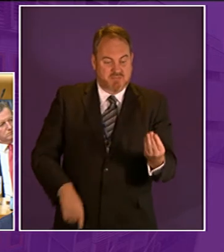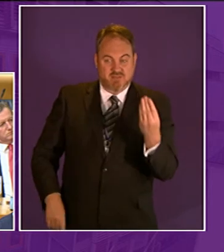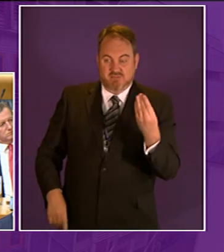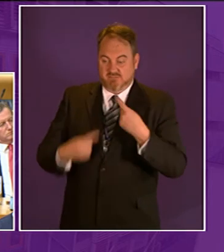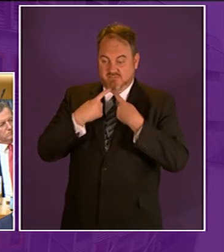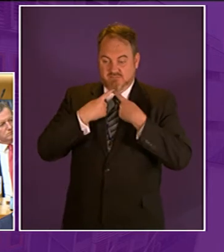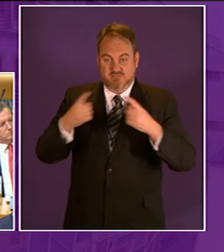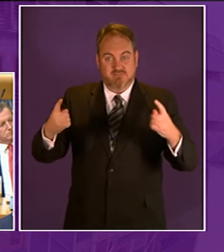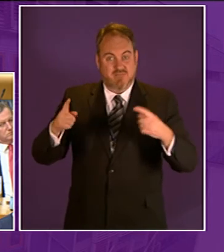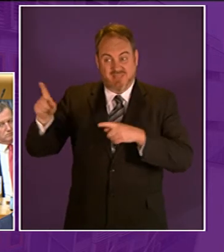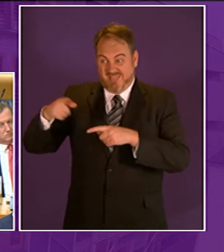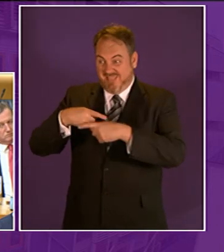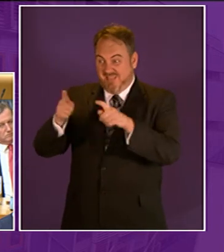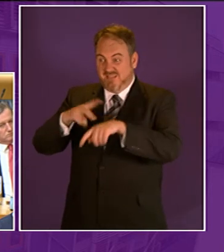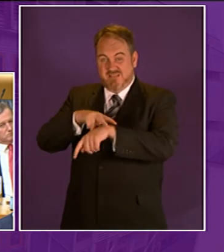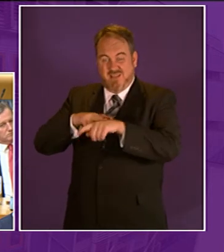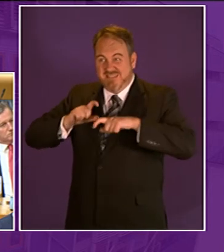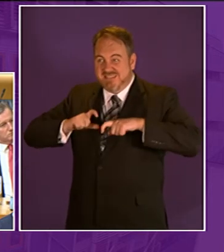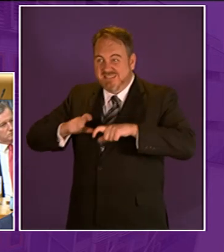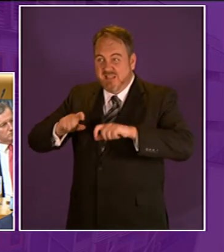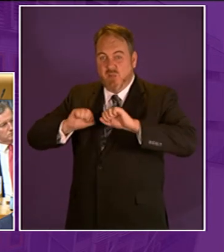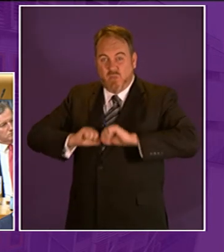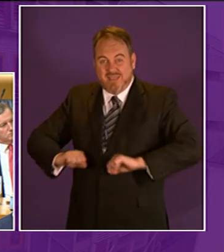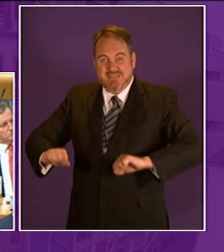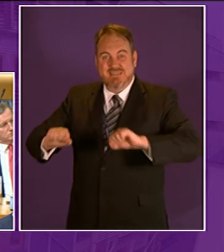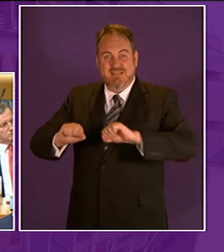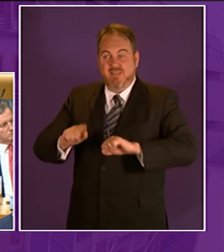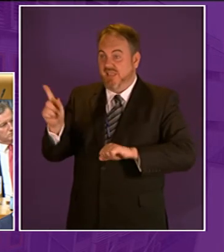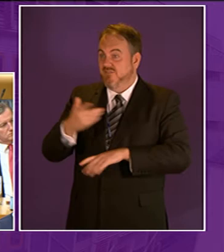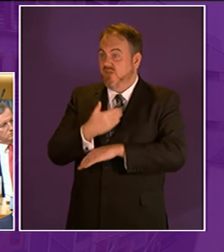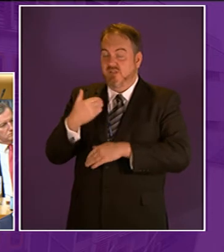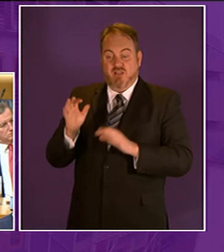It is a disgrace that they have had no option but to strike, with all the impact that that